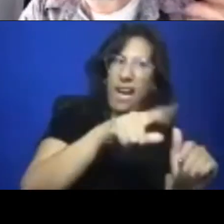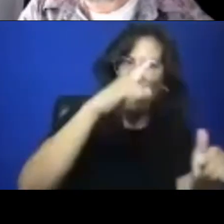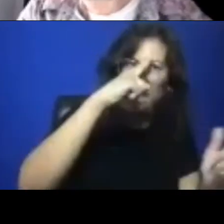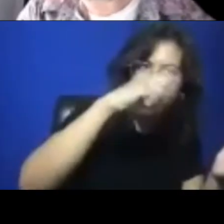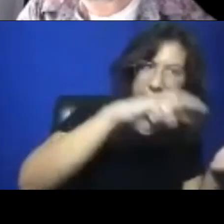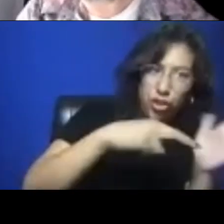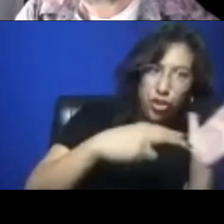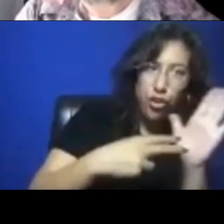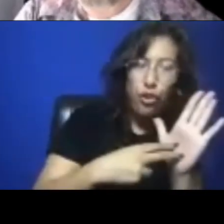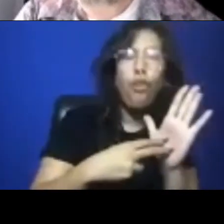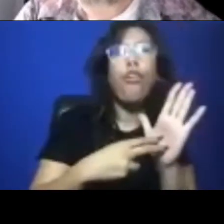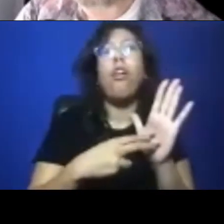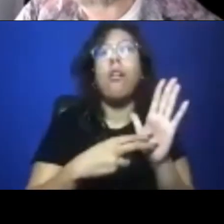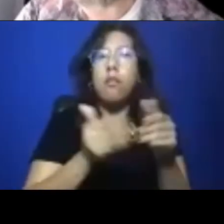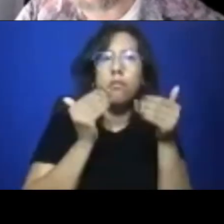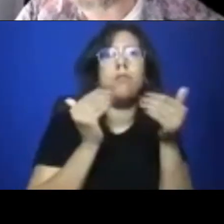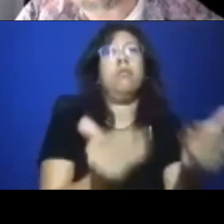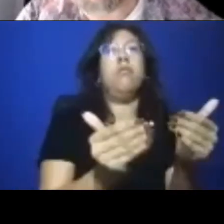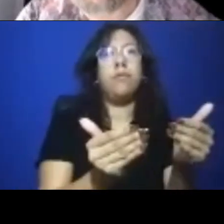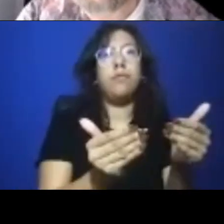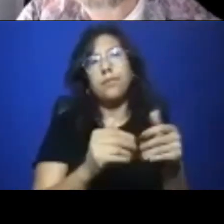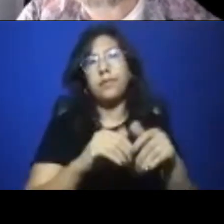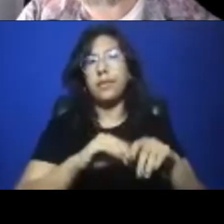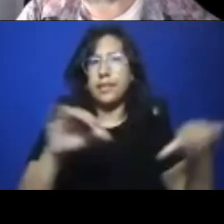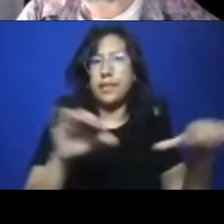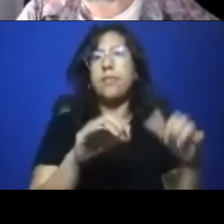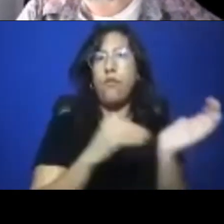the intentional things that a provider can do